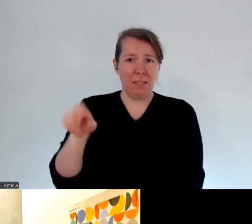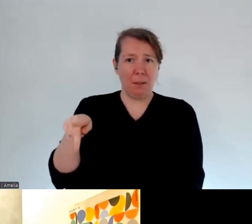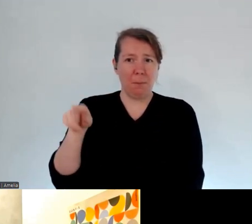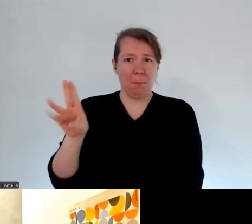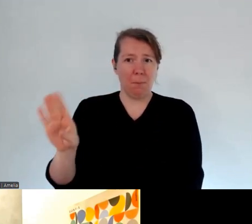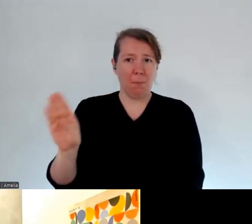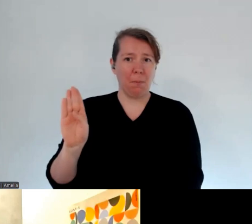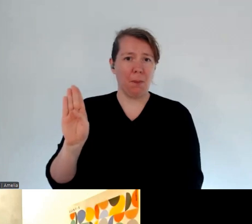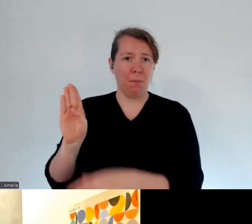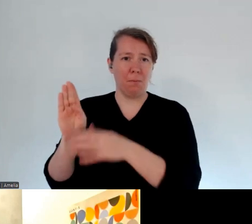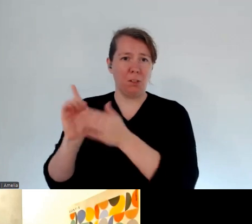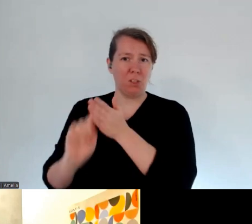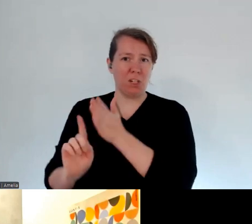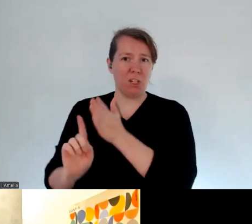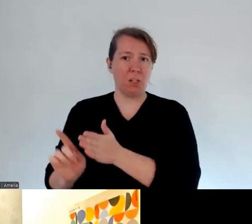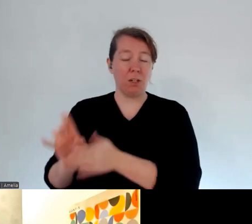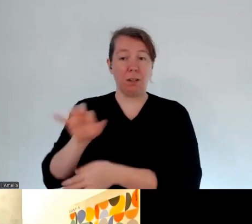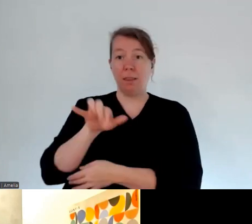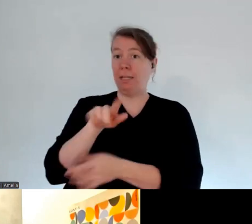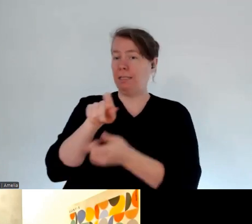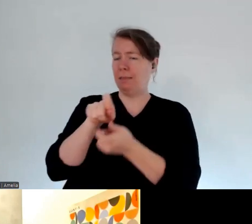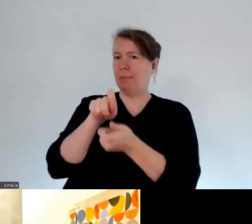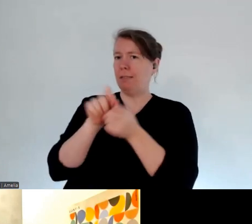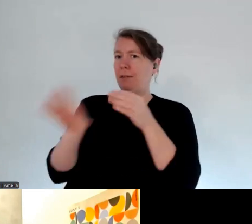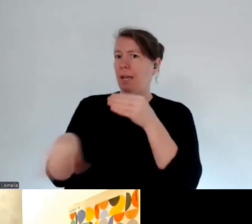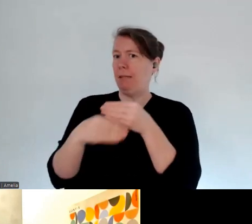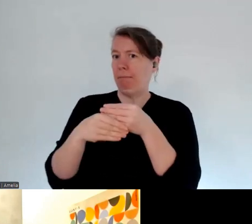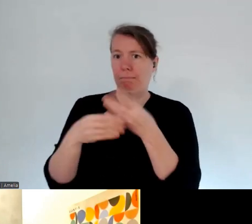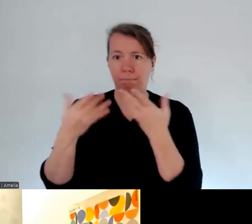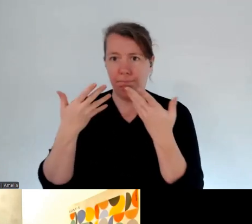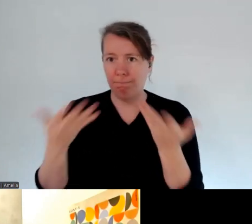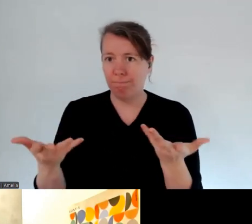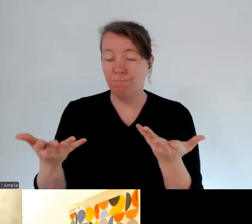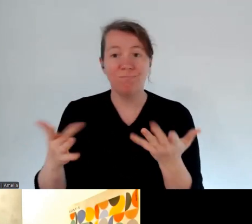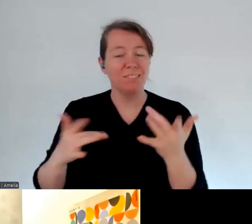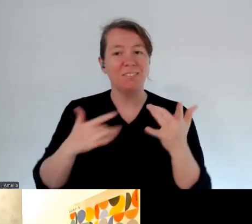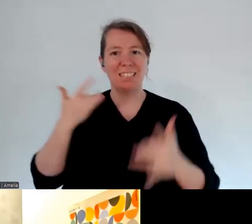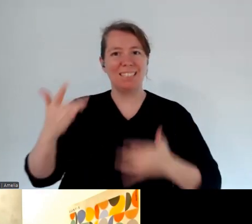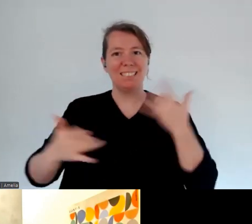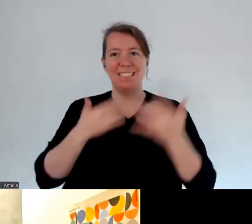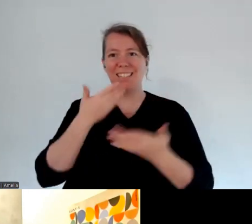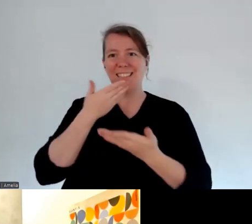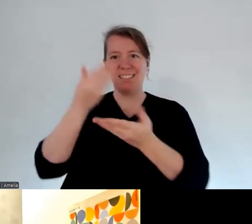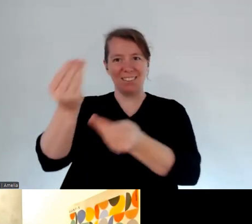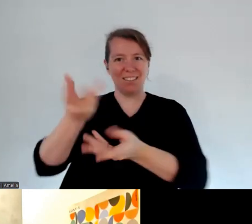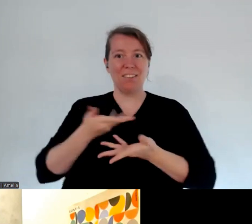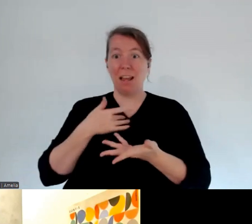I wasn't aware of this thing that it does. So that's really exciting. I'm happy I'm here to learn about this stuff